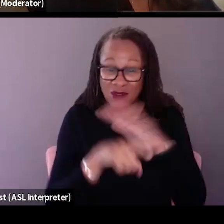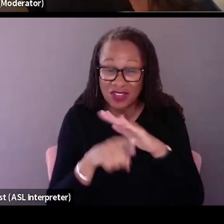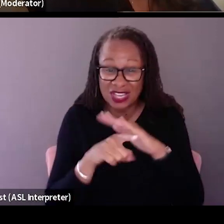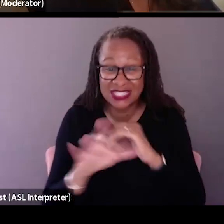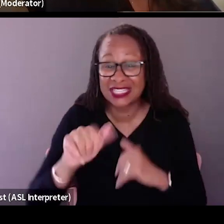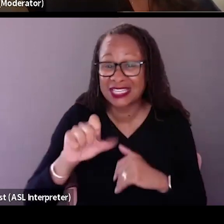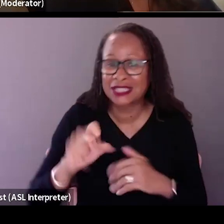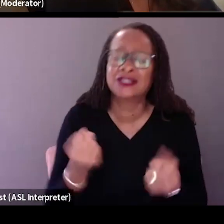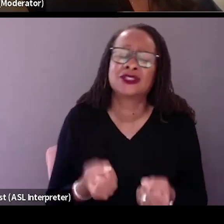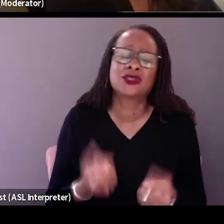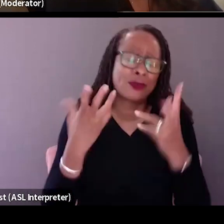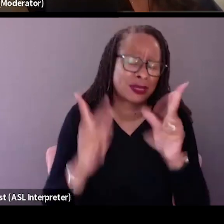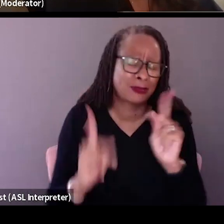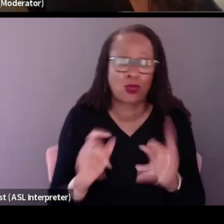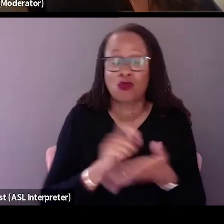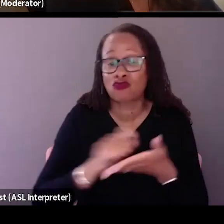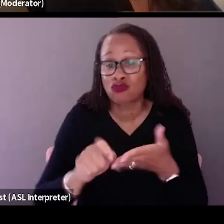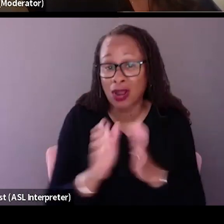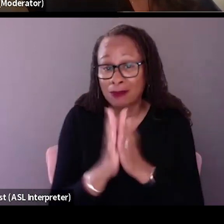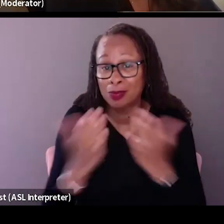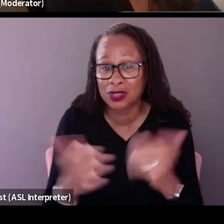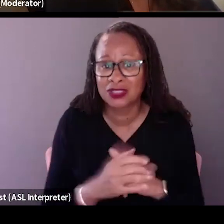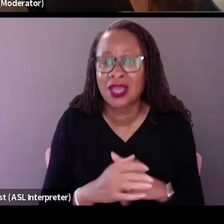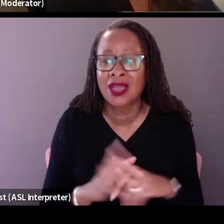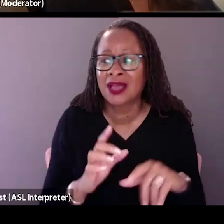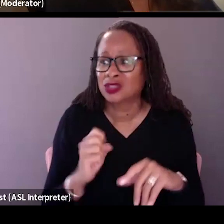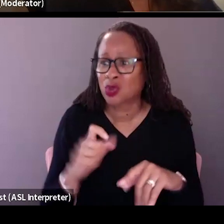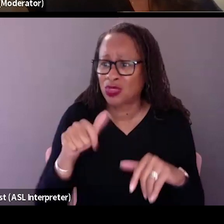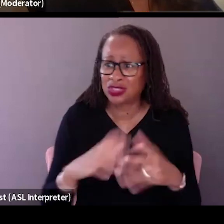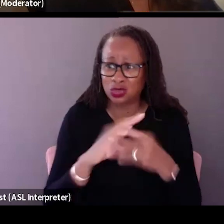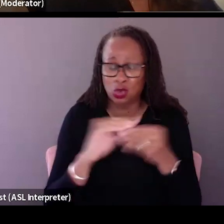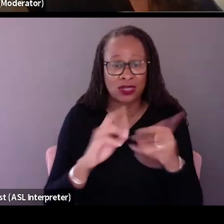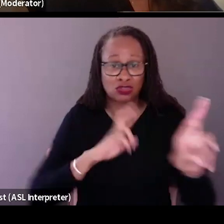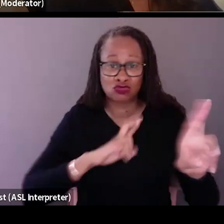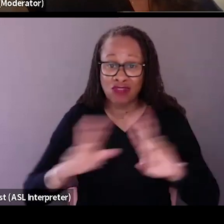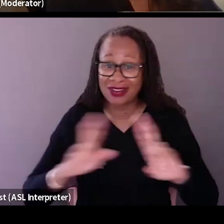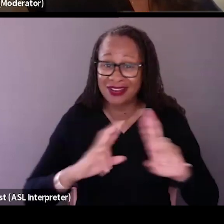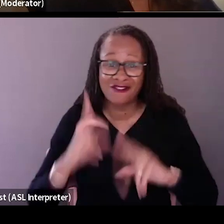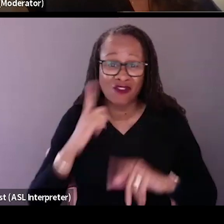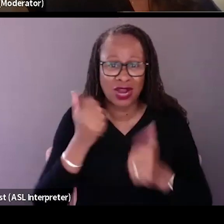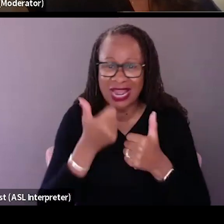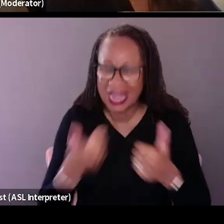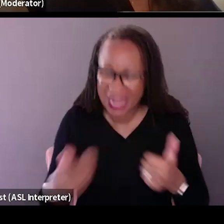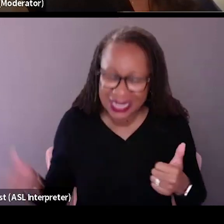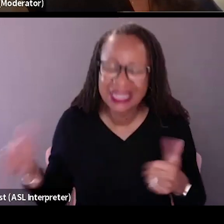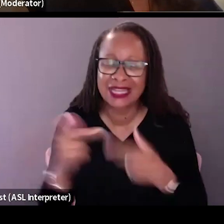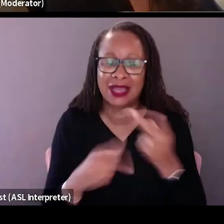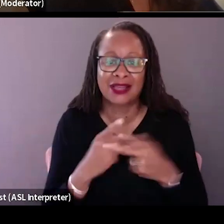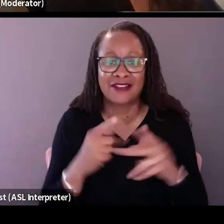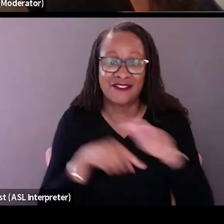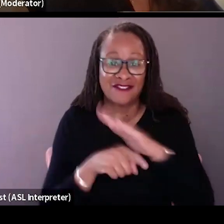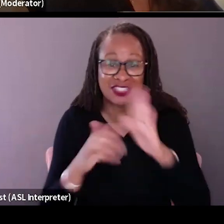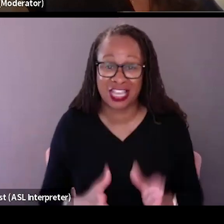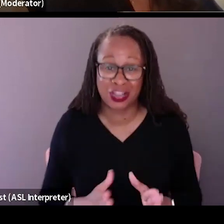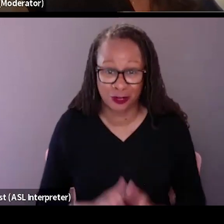So this is a ripe story for any investigator. It never ends.